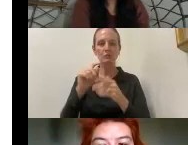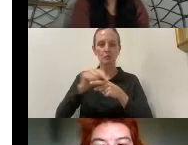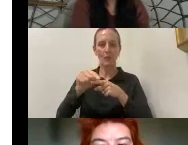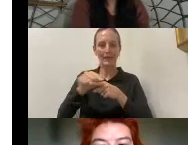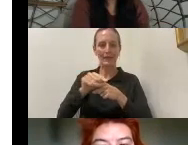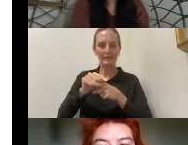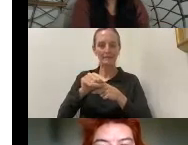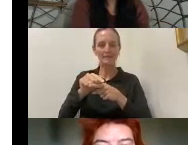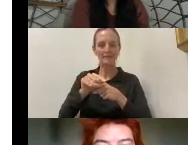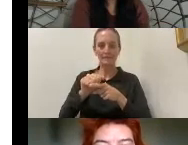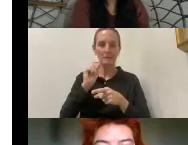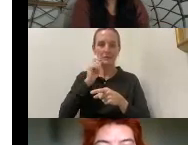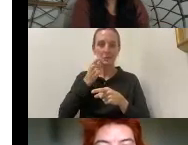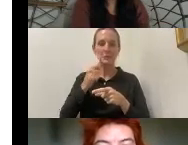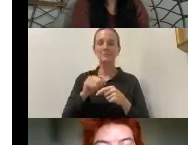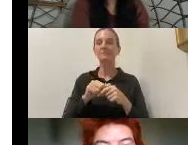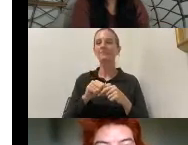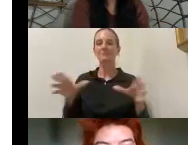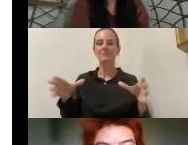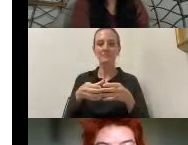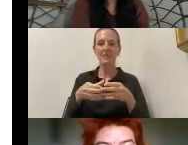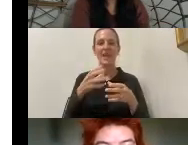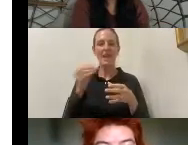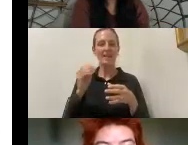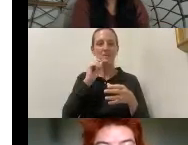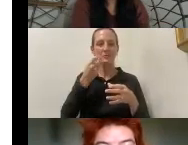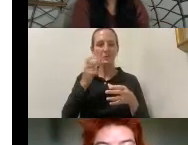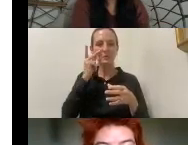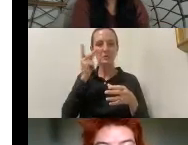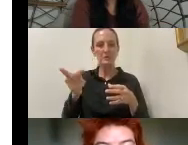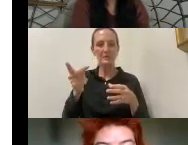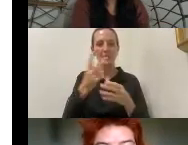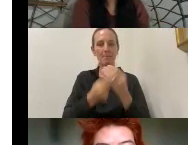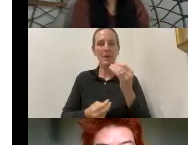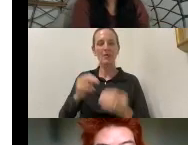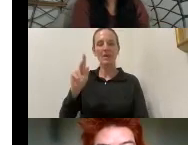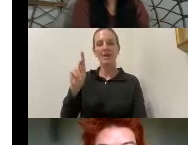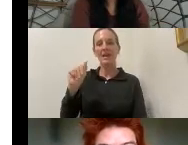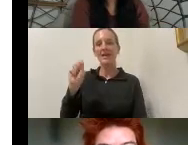And it was really cool to see these photos of both Terrance and Kassidy running around